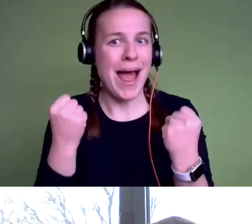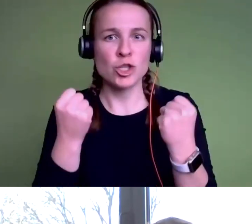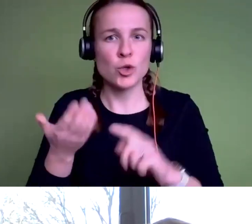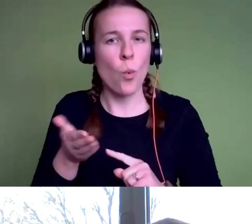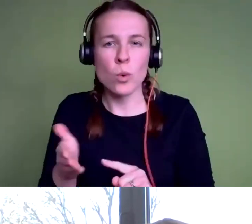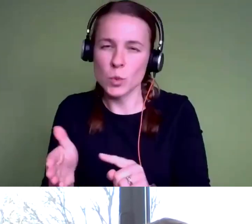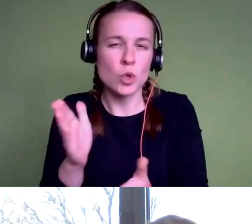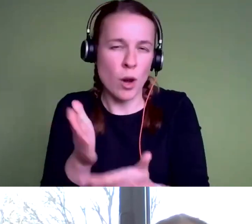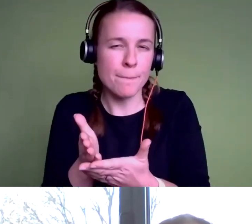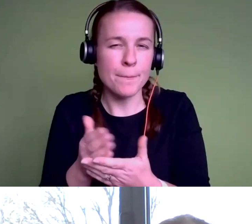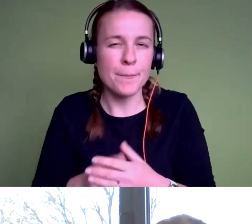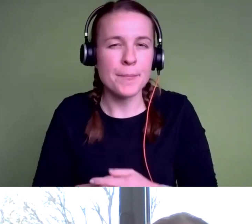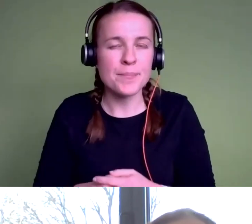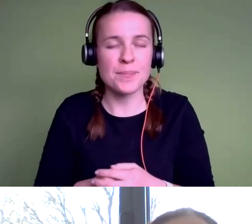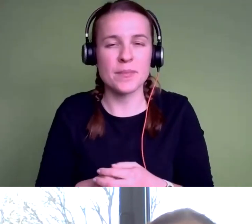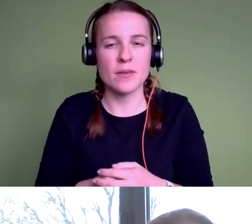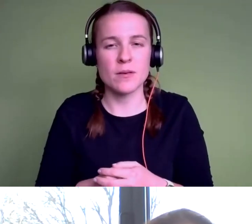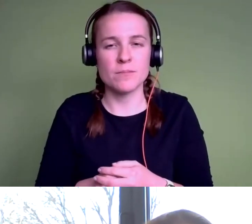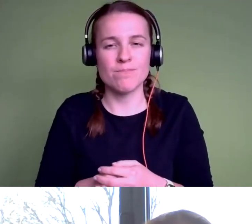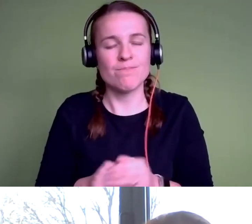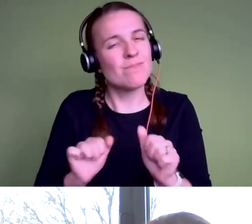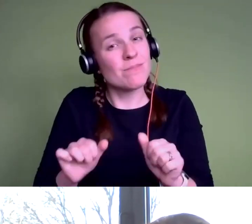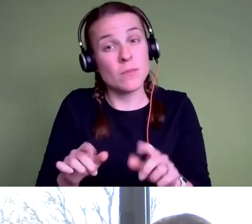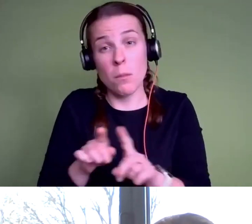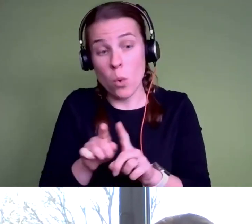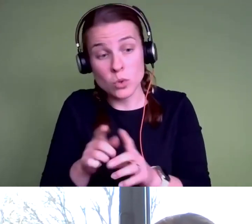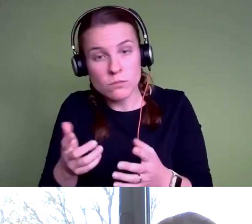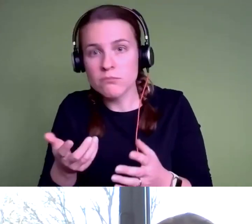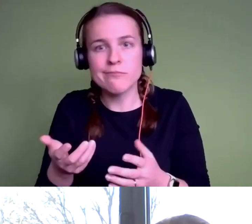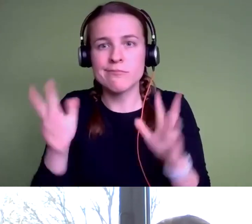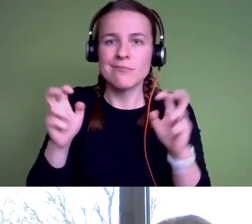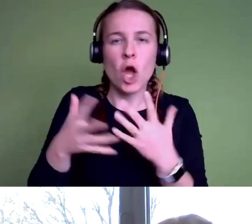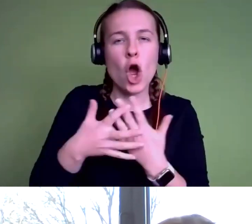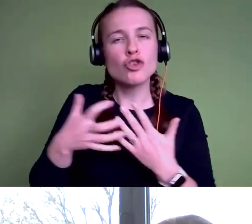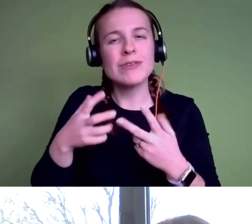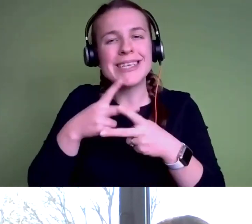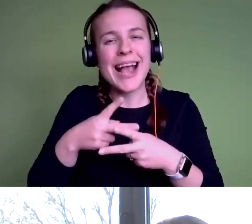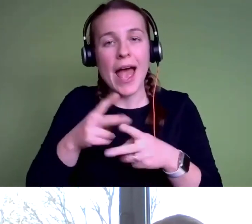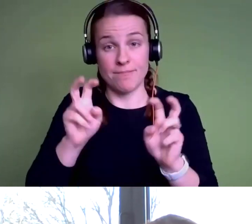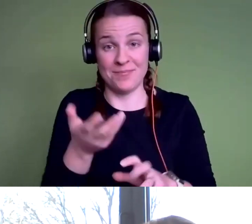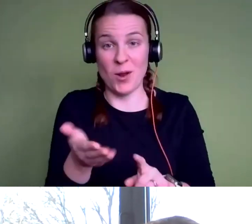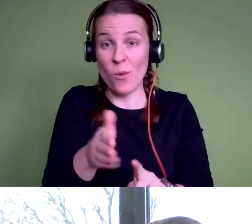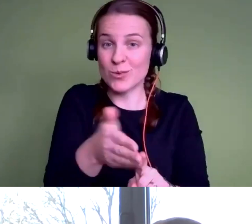I am personally really happy about this project, because I have obviously got a passion for horticulture, but also